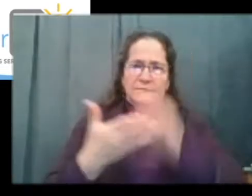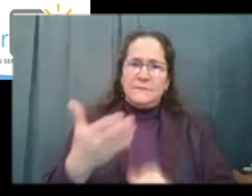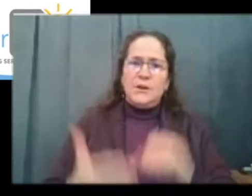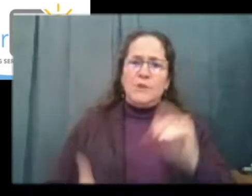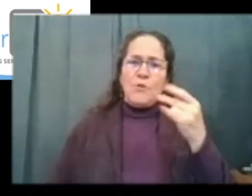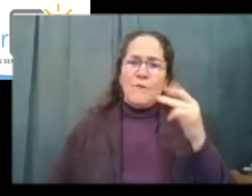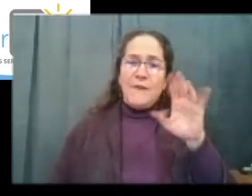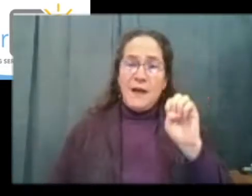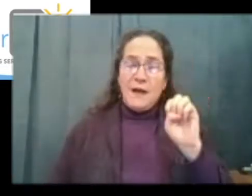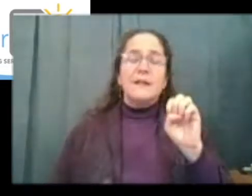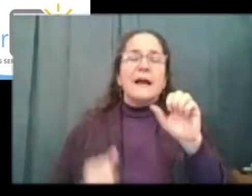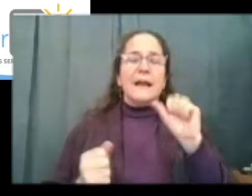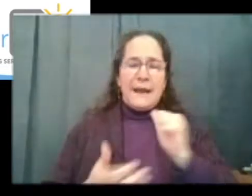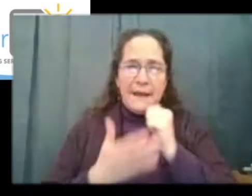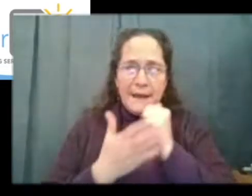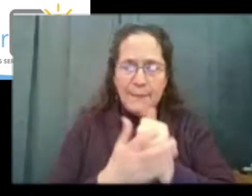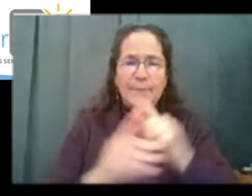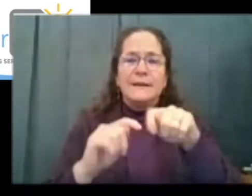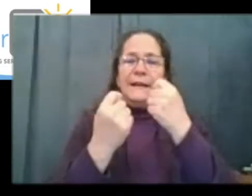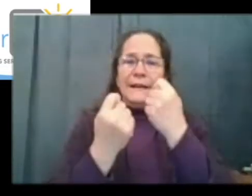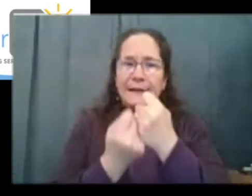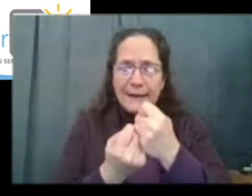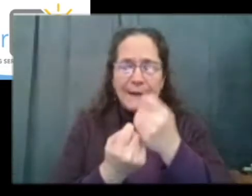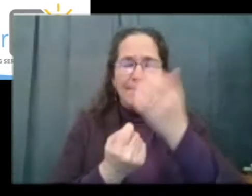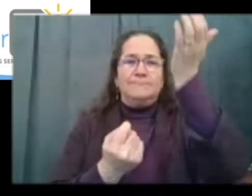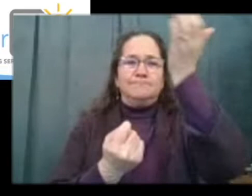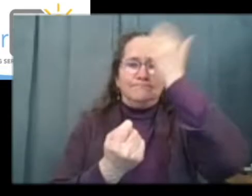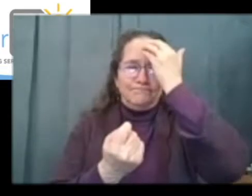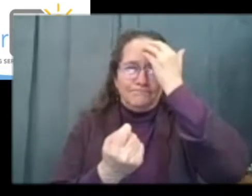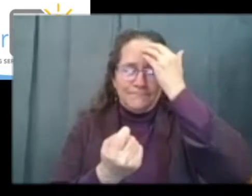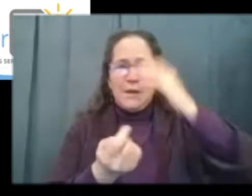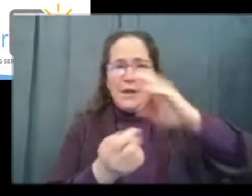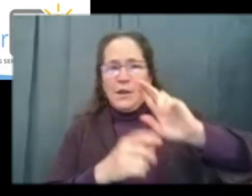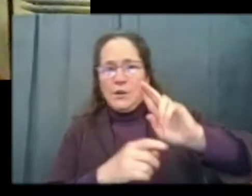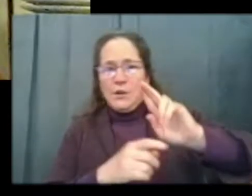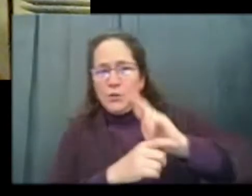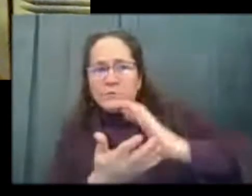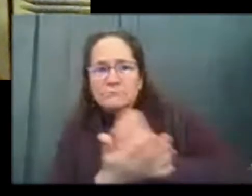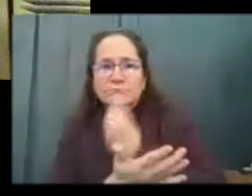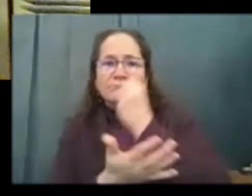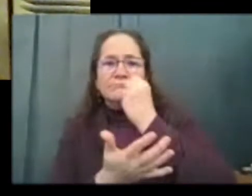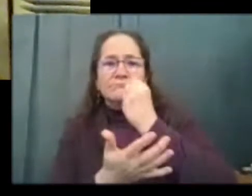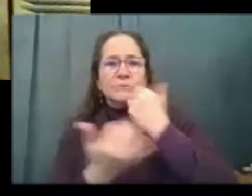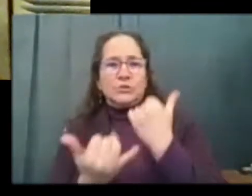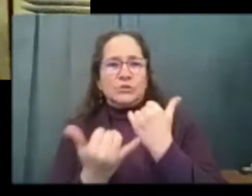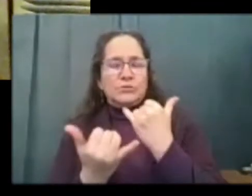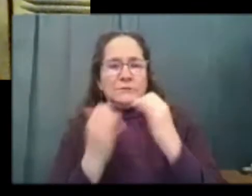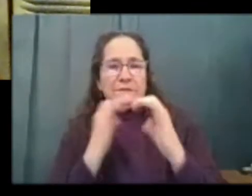look for and use current communication skills that they have as well as incrementally growing